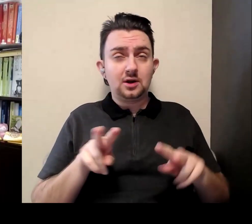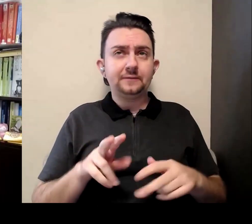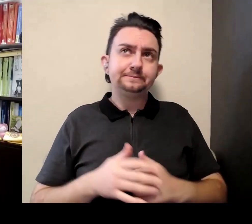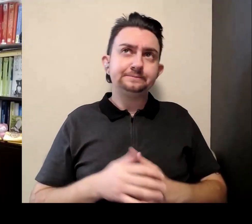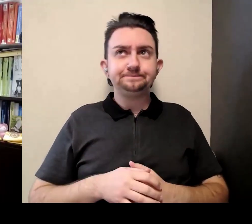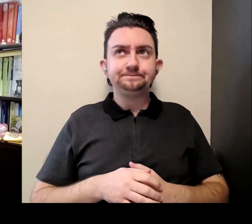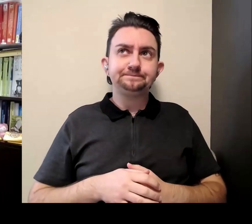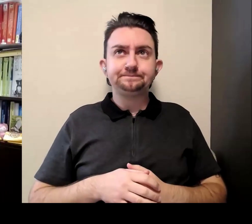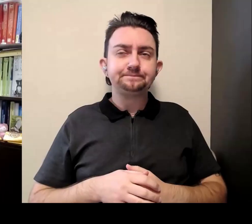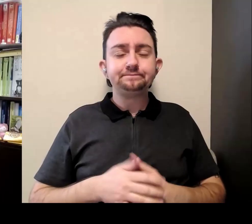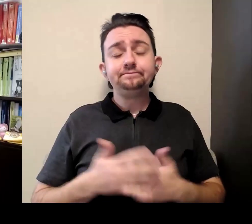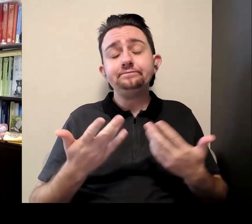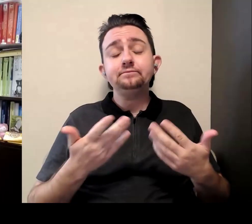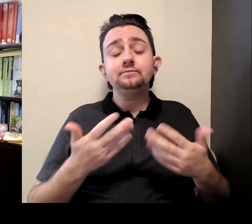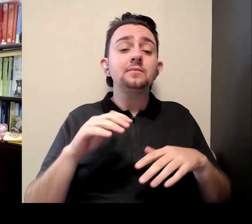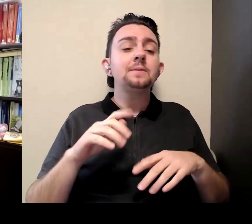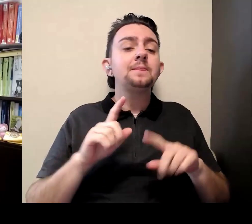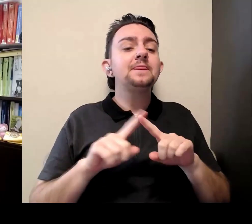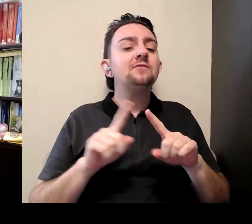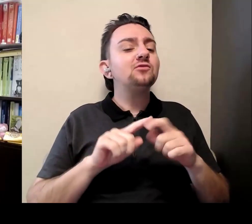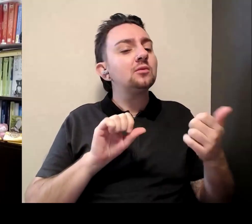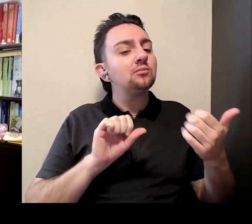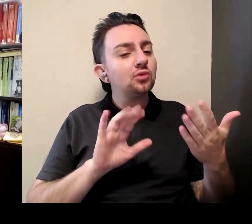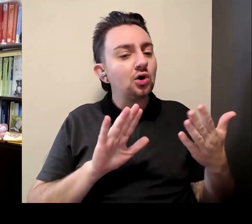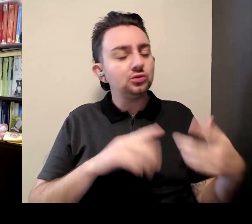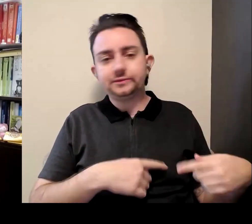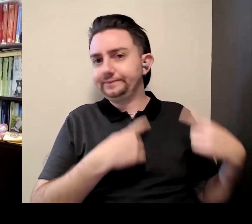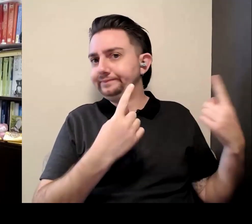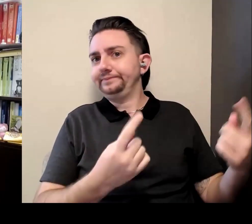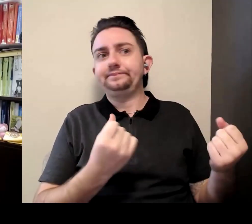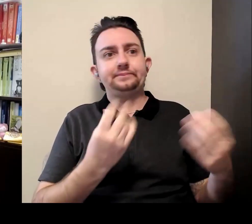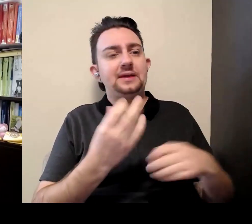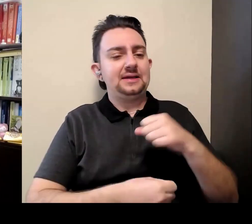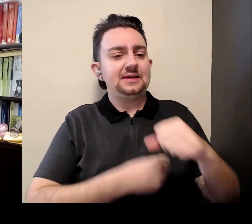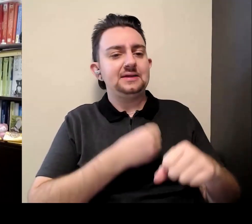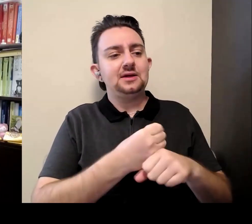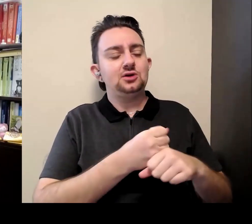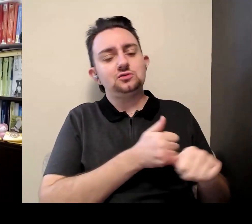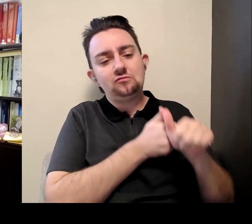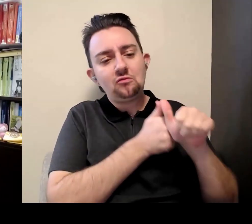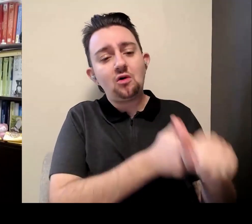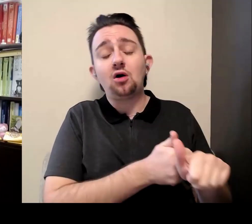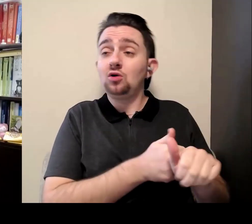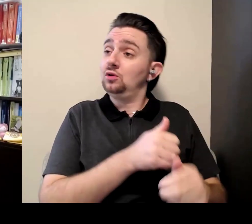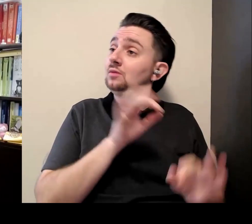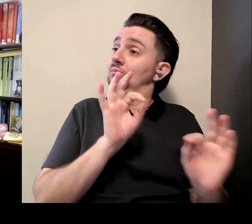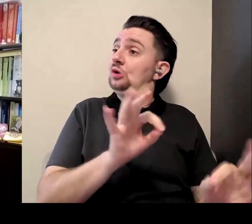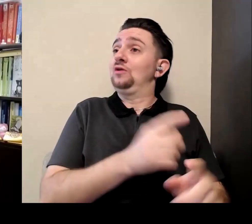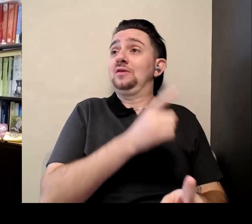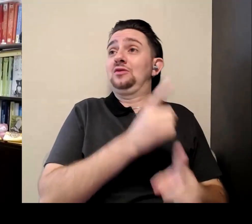there's practices that have been done for years and that doesn't mean that they're correct just because they've been done for a long time.